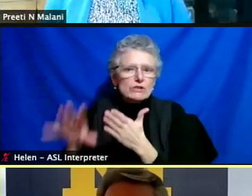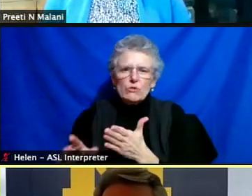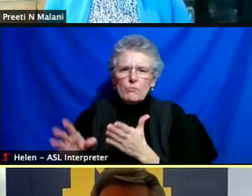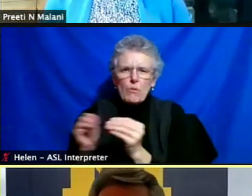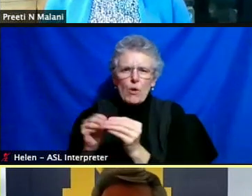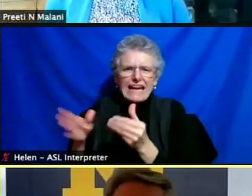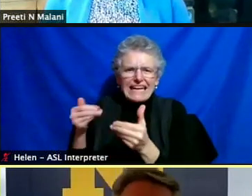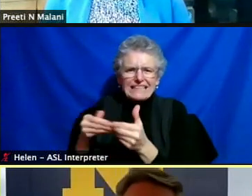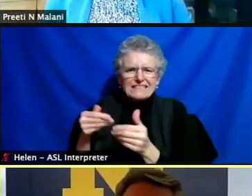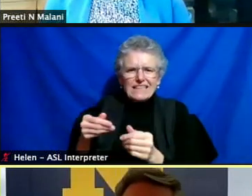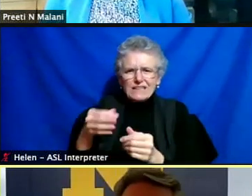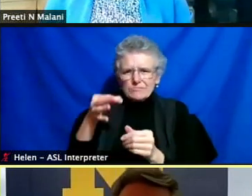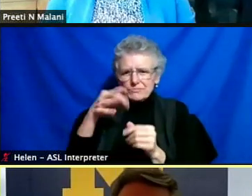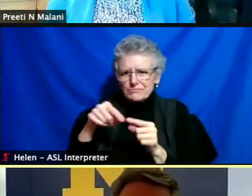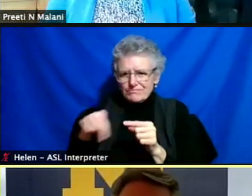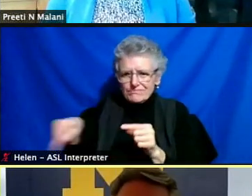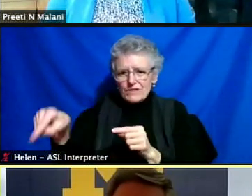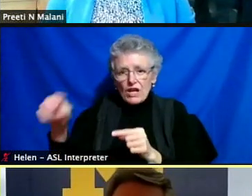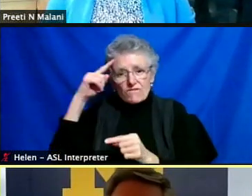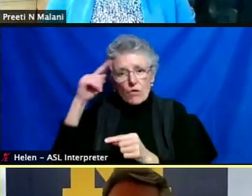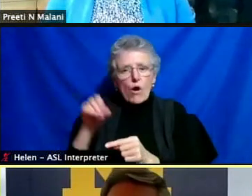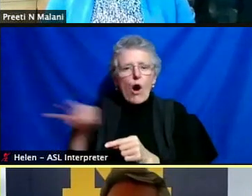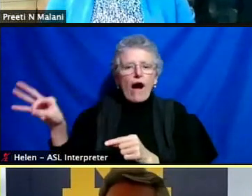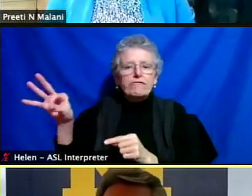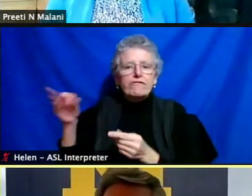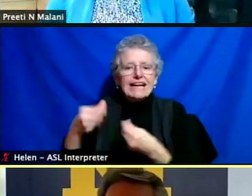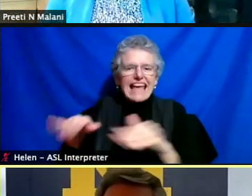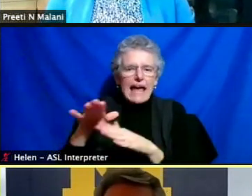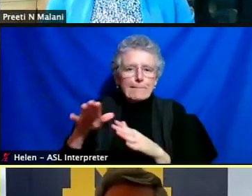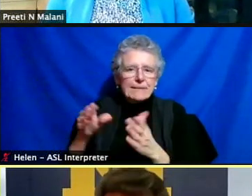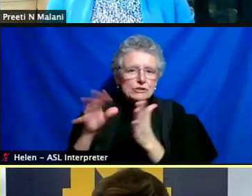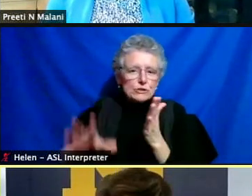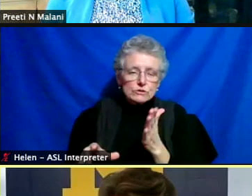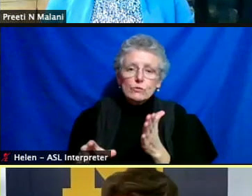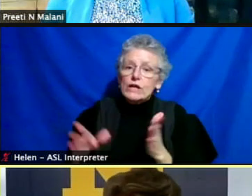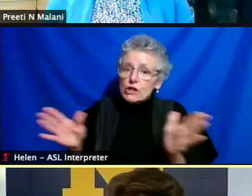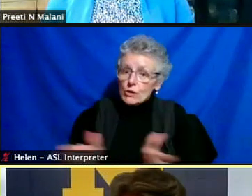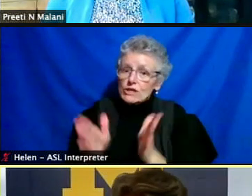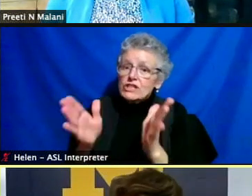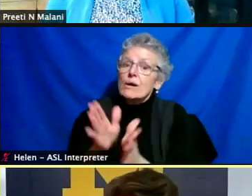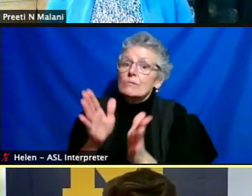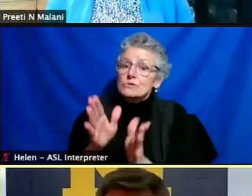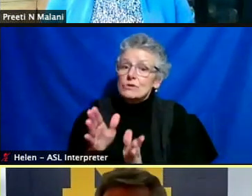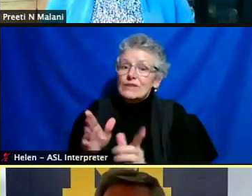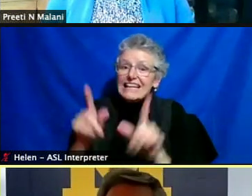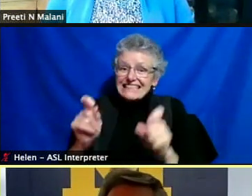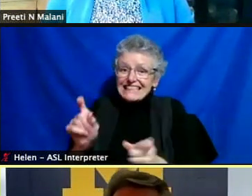for off-campus students and encourage them to participate in weekly testing as well. So testing is a big change.